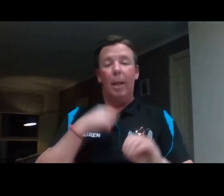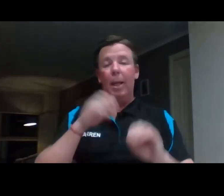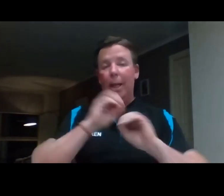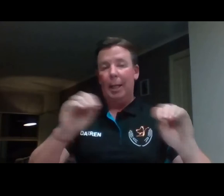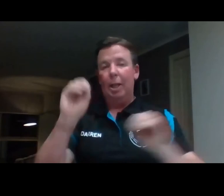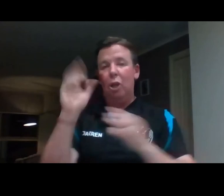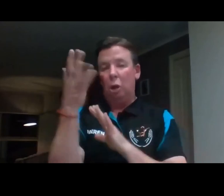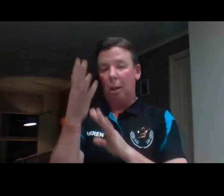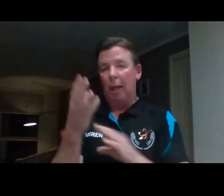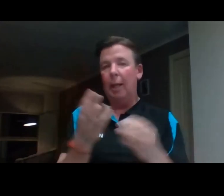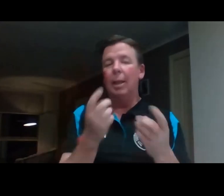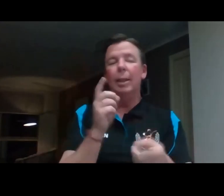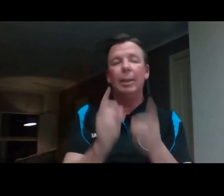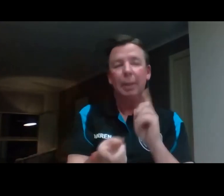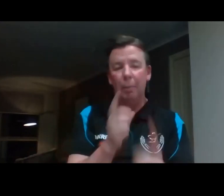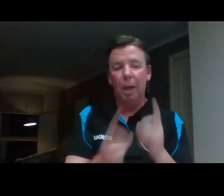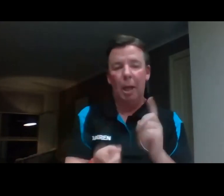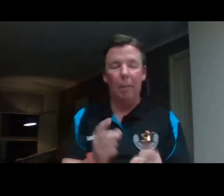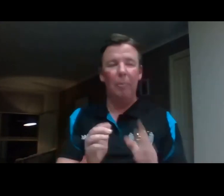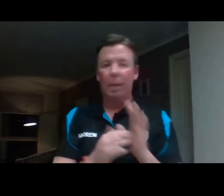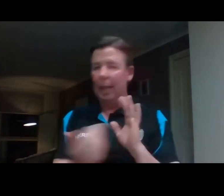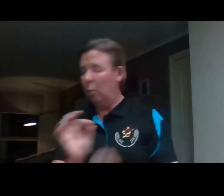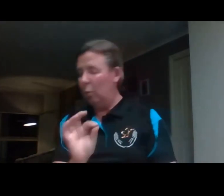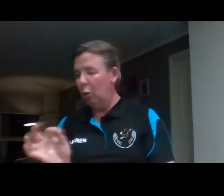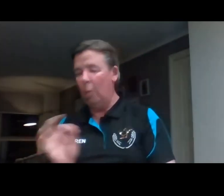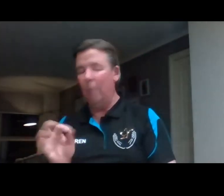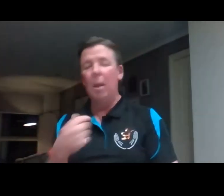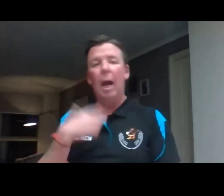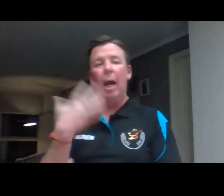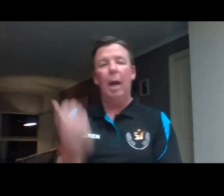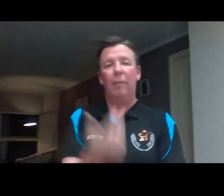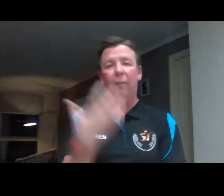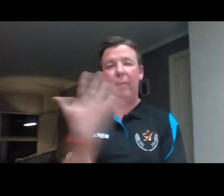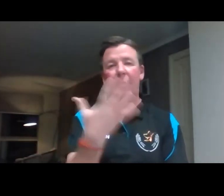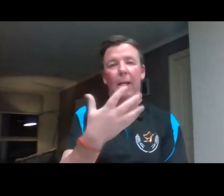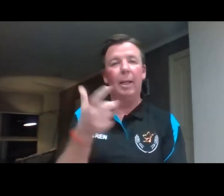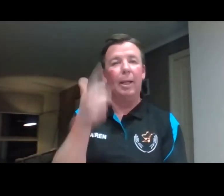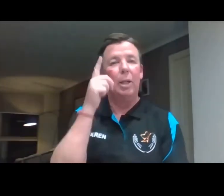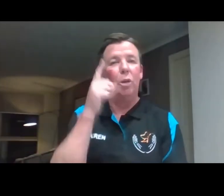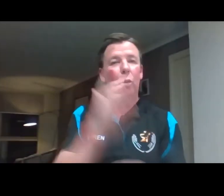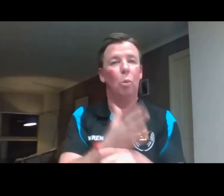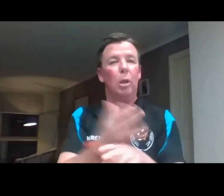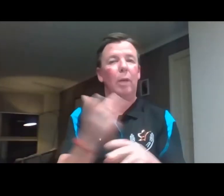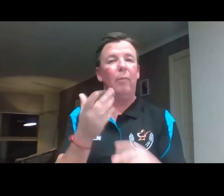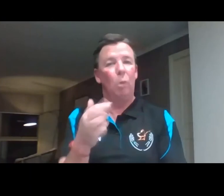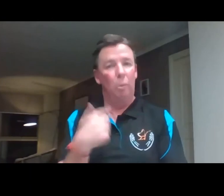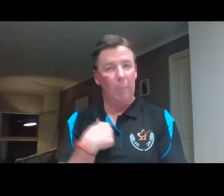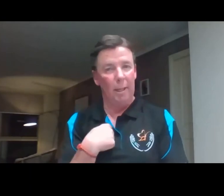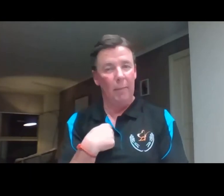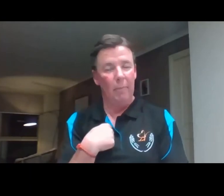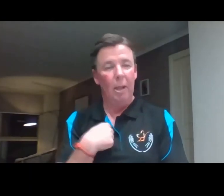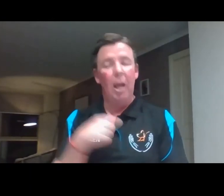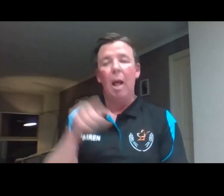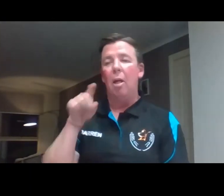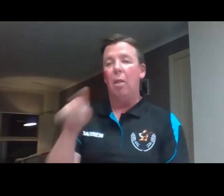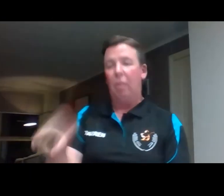So for a number of years now, I've worked for my own business.